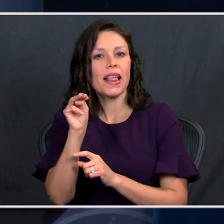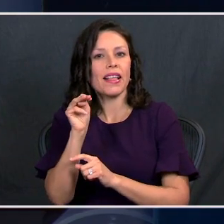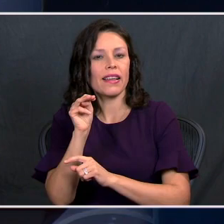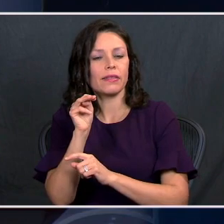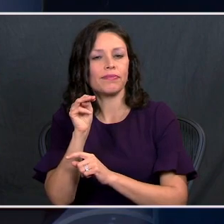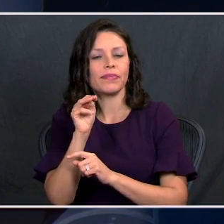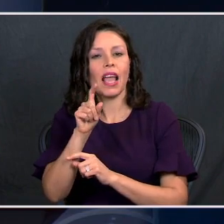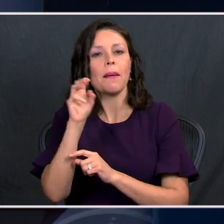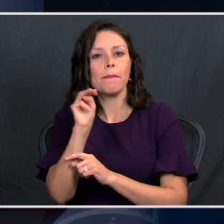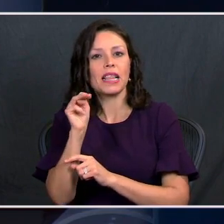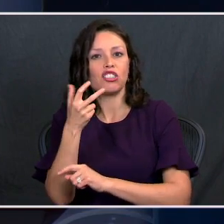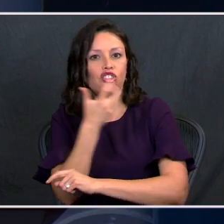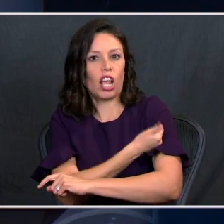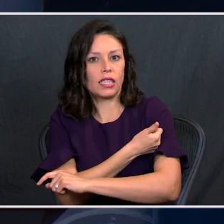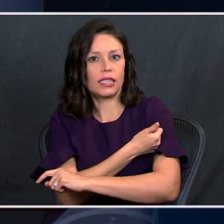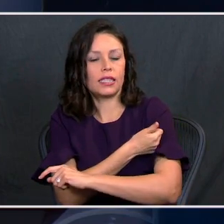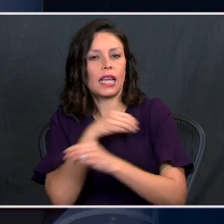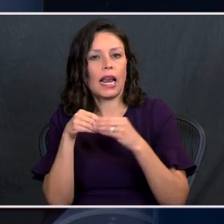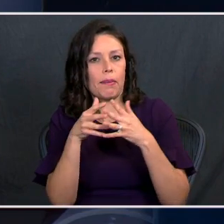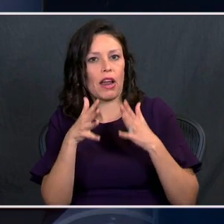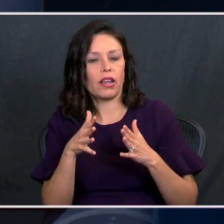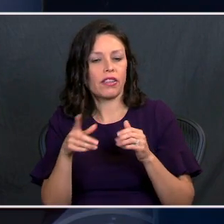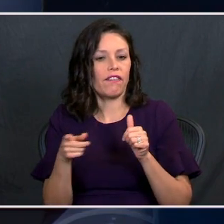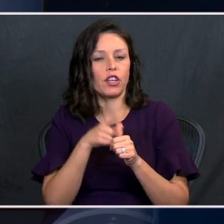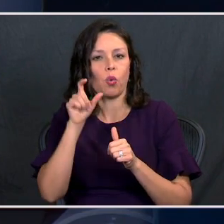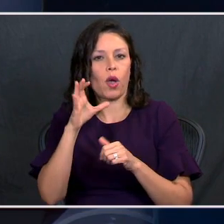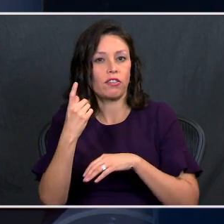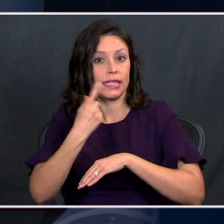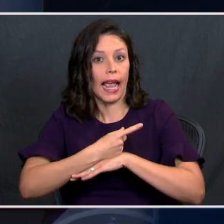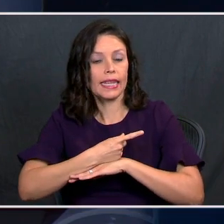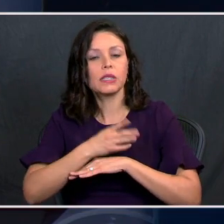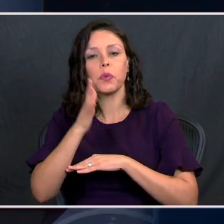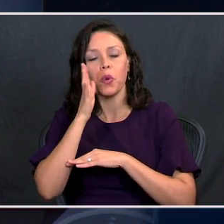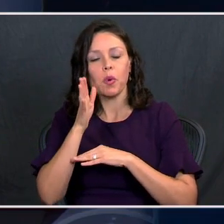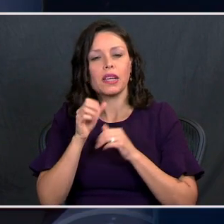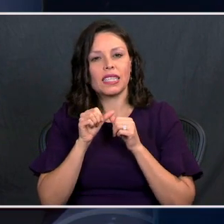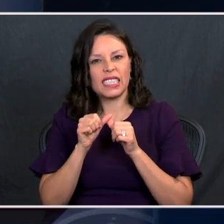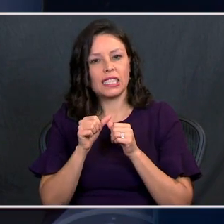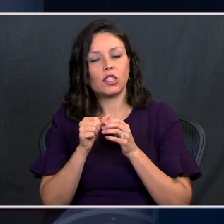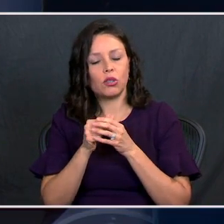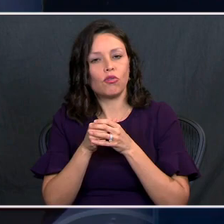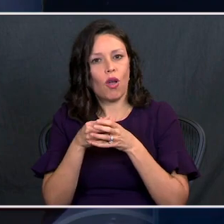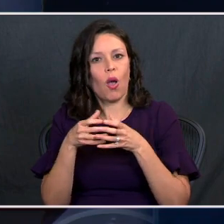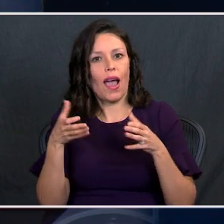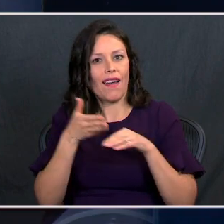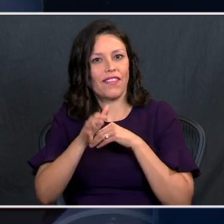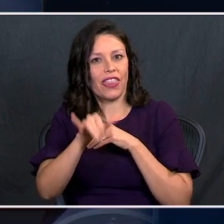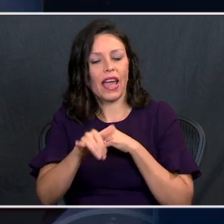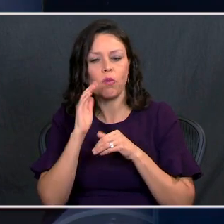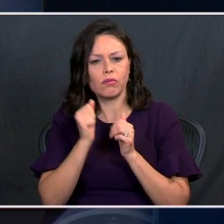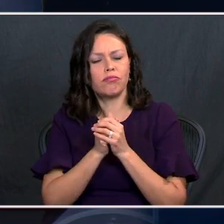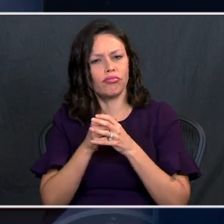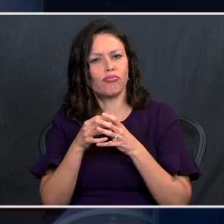or 100 million shots in the arms of Americans in the first 100 days. We will build from there, and we are looking forward to building from there.